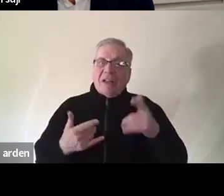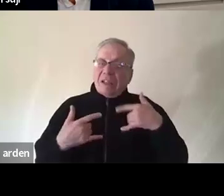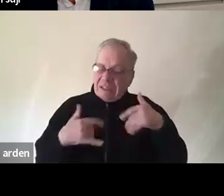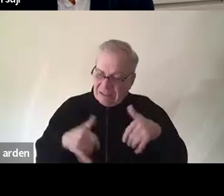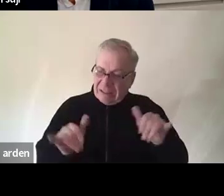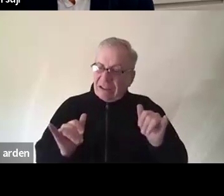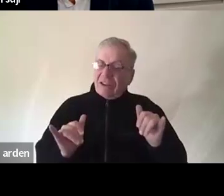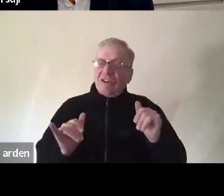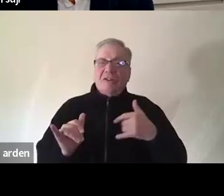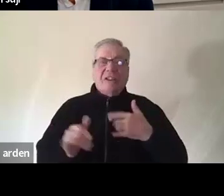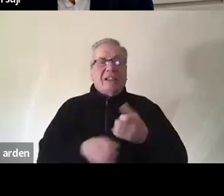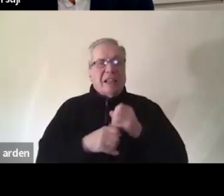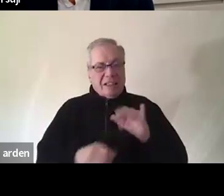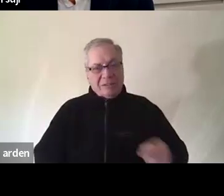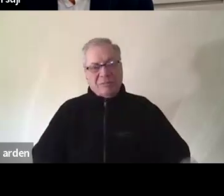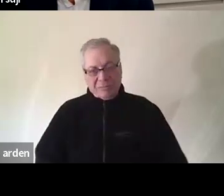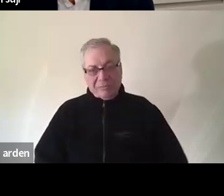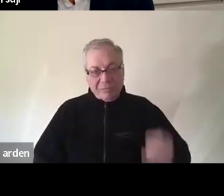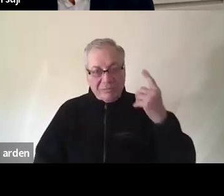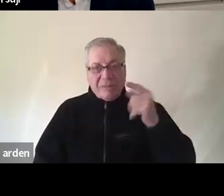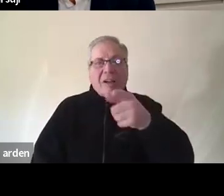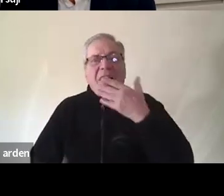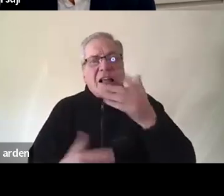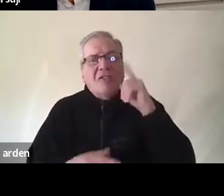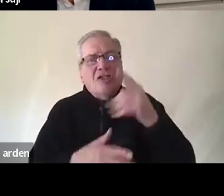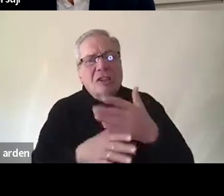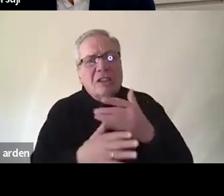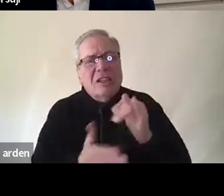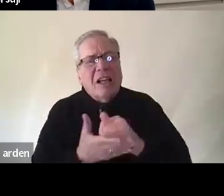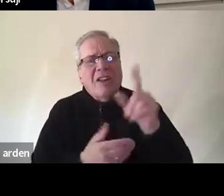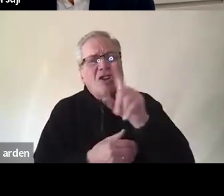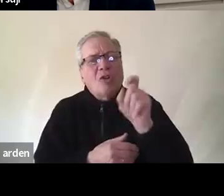Thank you for sharing that. There is a question on